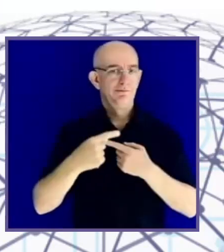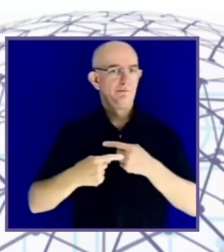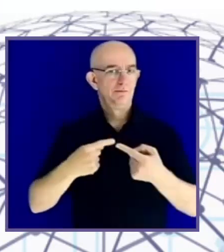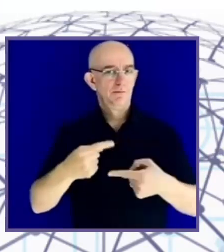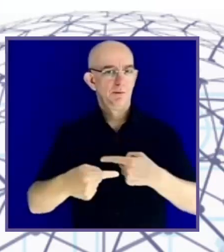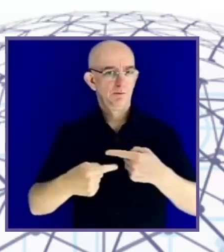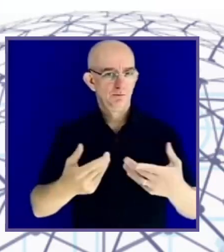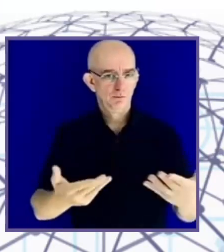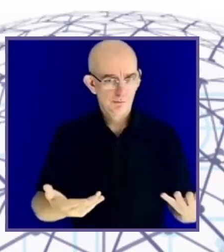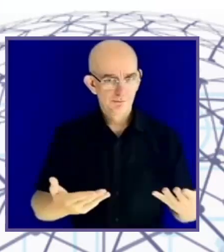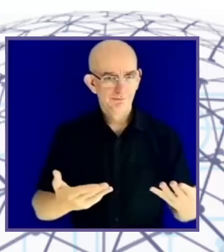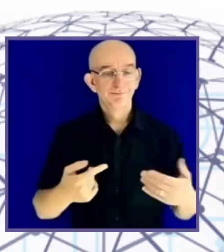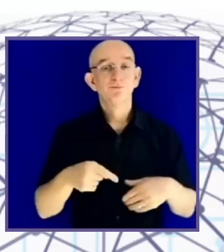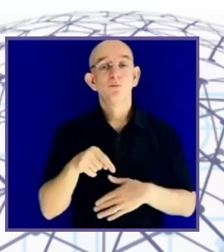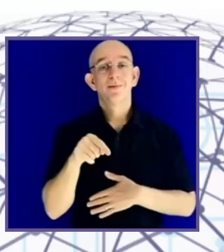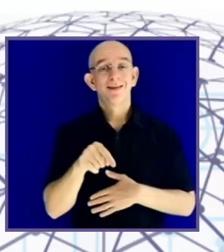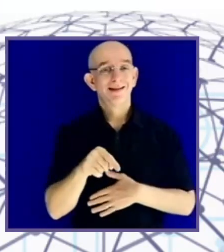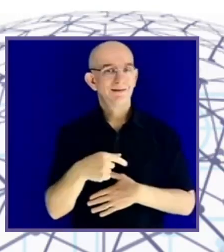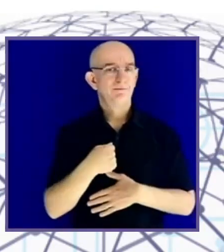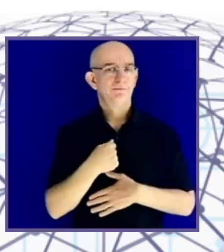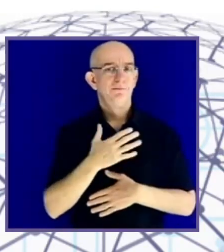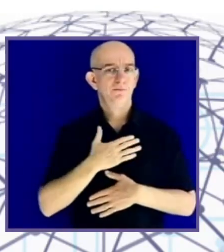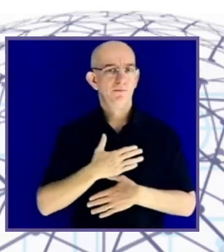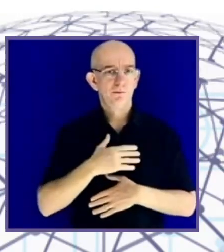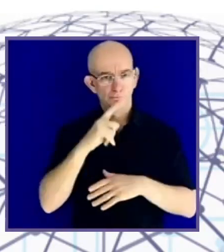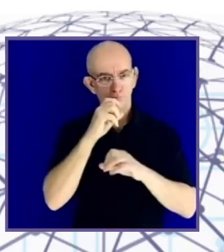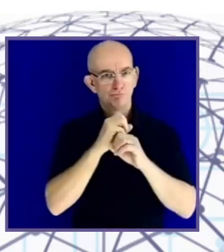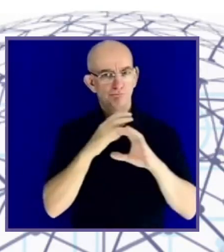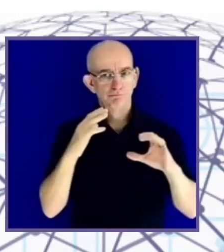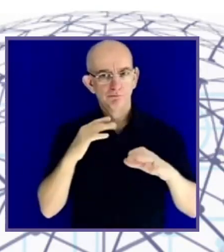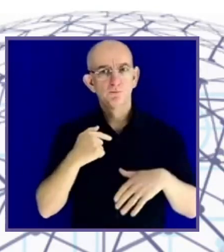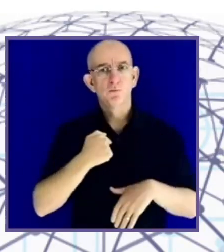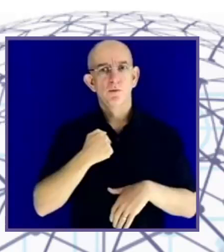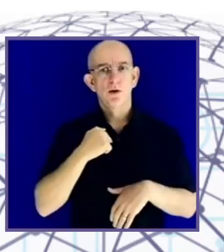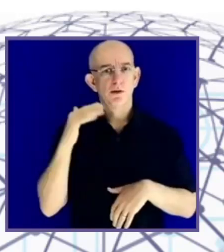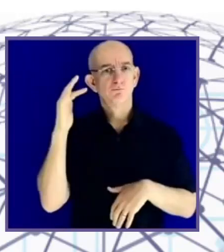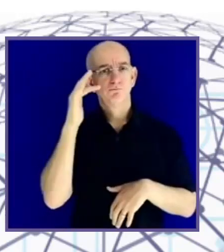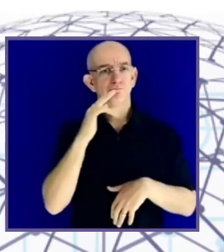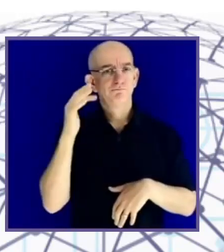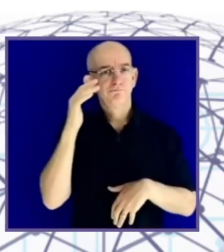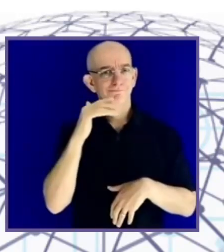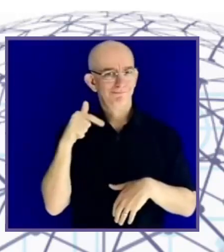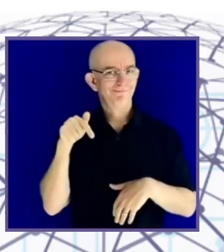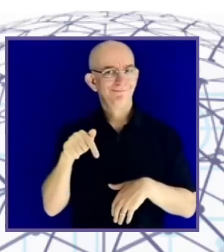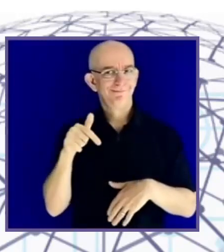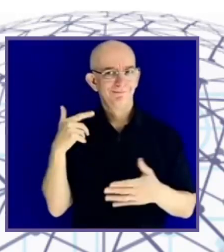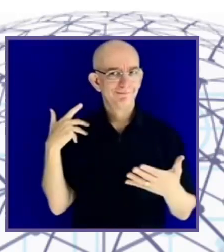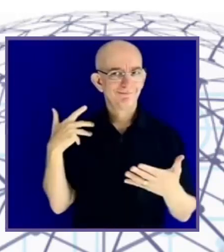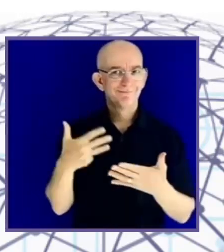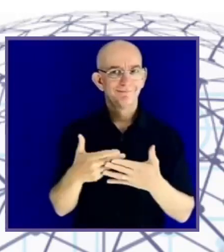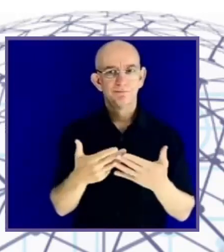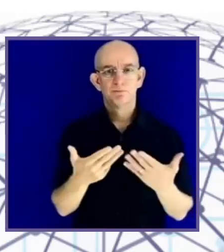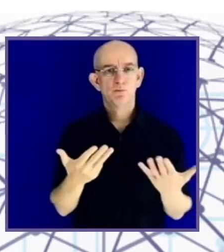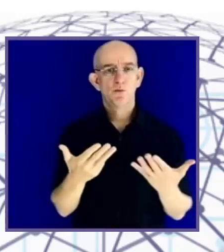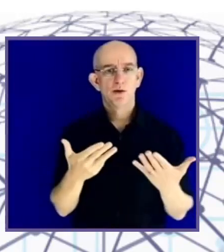And we've transformed now three of the most significant systems in the UK. Thank you very